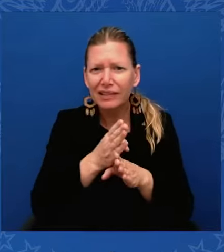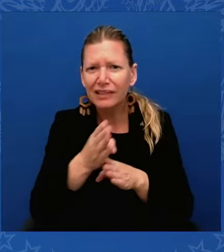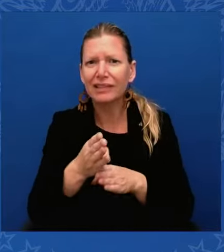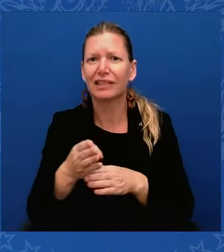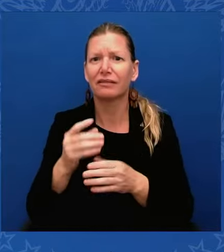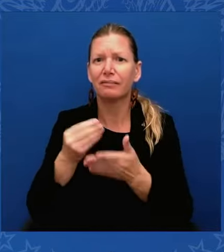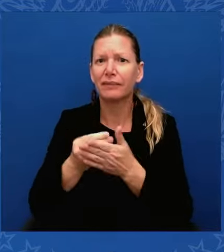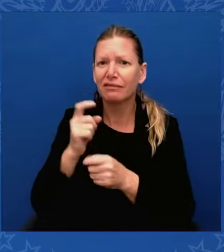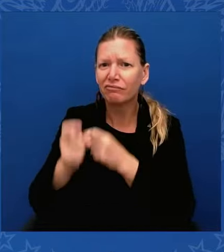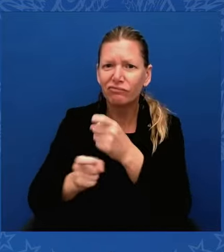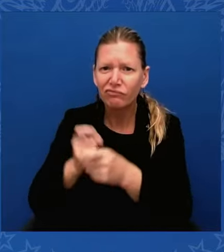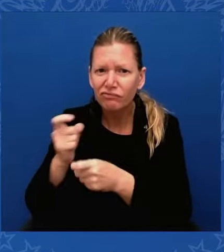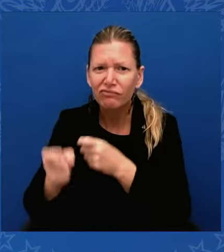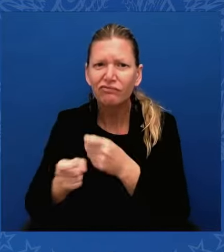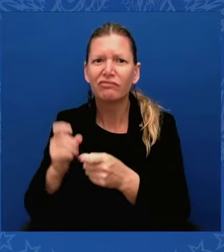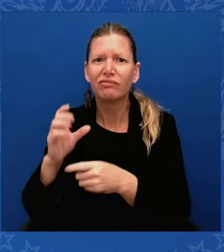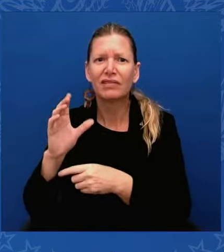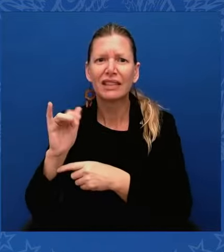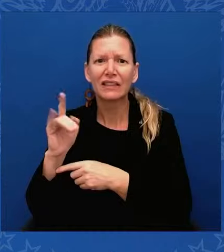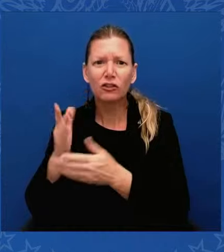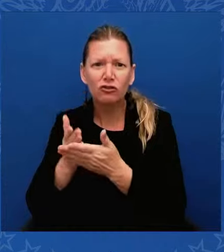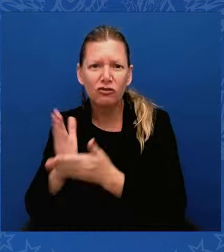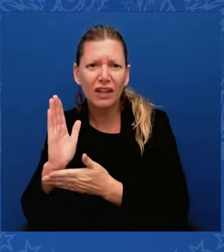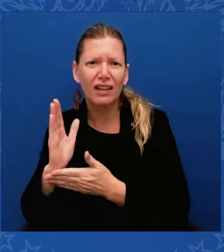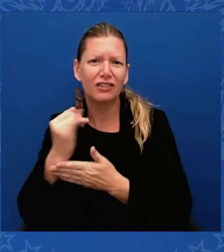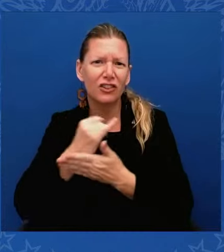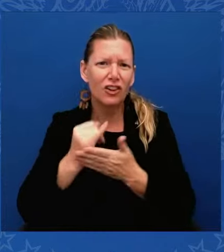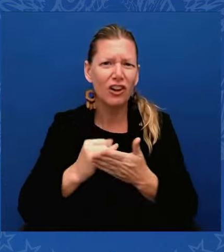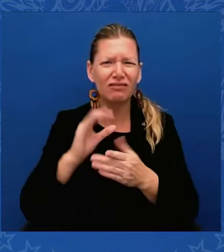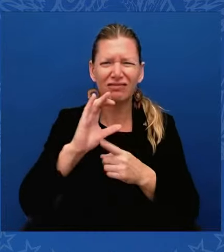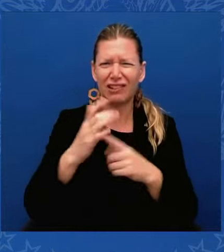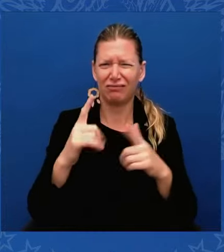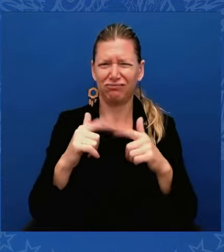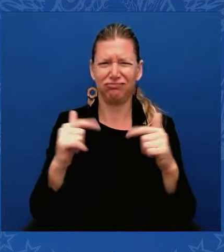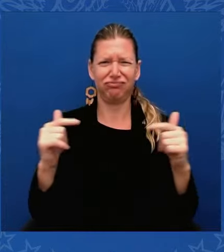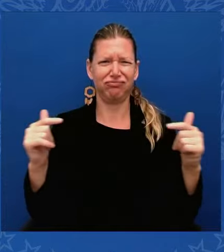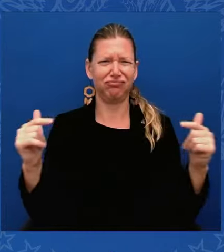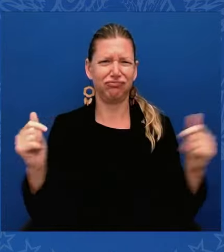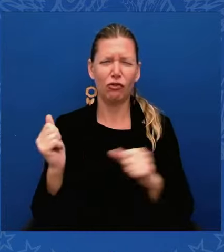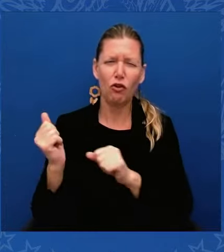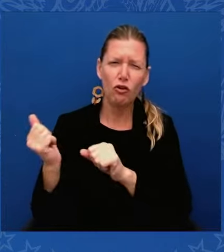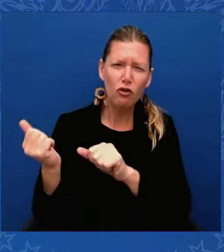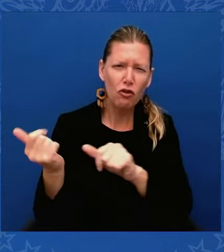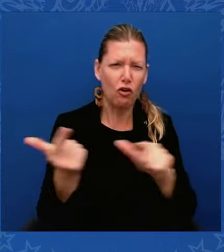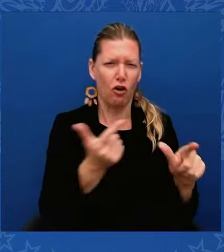All of you, and I mean all of you represent a simple truth. There is no singular Asian American,